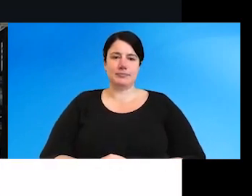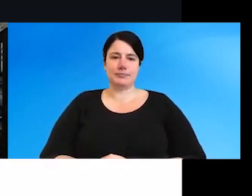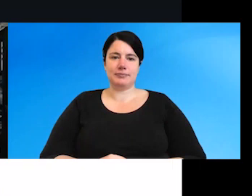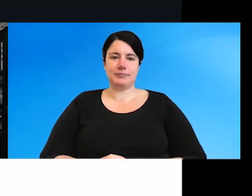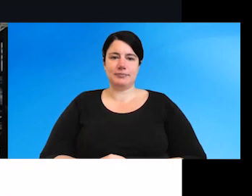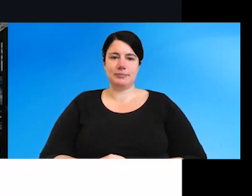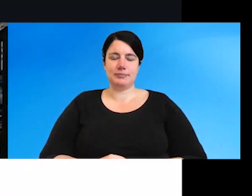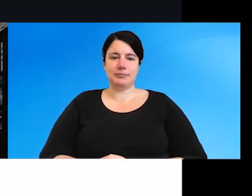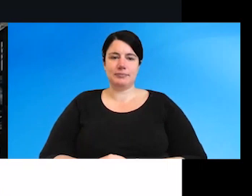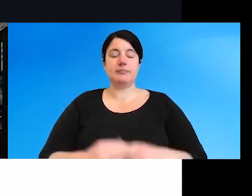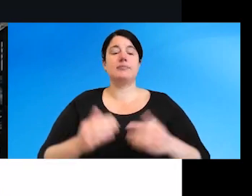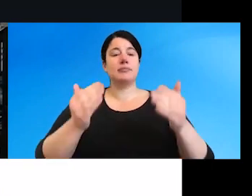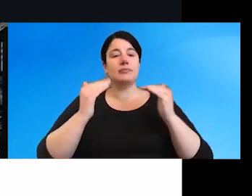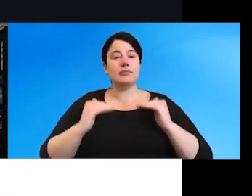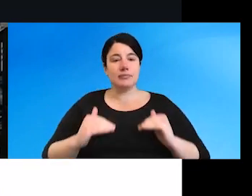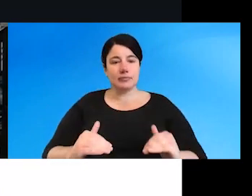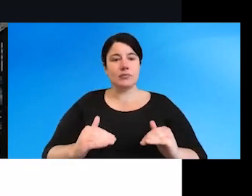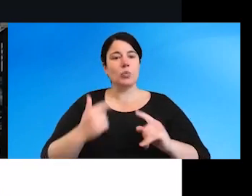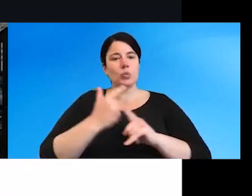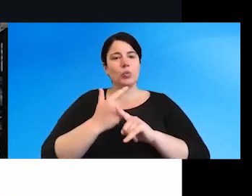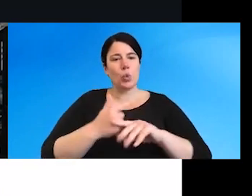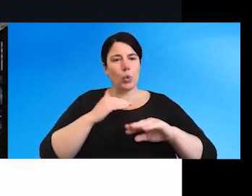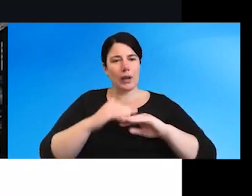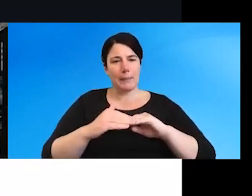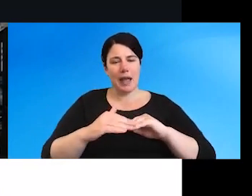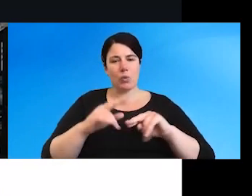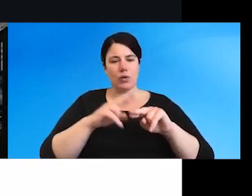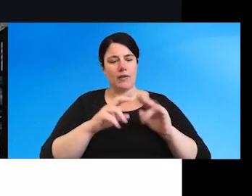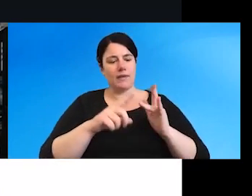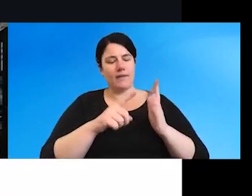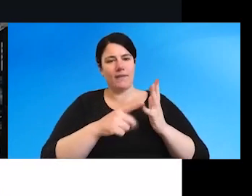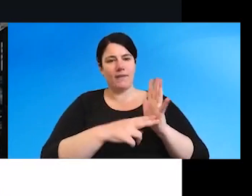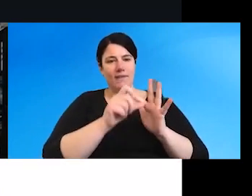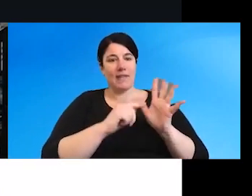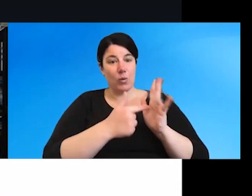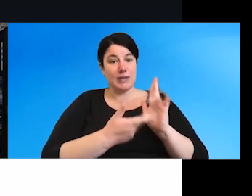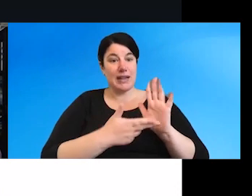Moving onto the next stage, we're going to talk about foundations. This slide has a picture of a woman